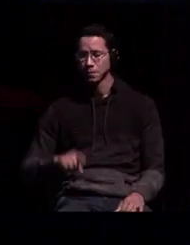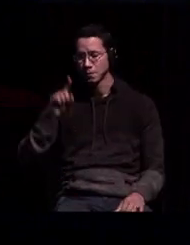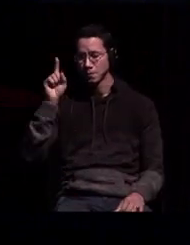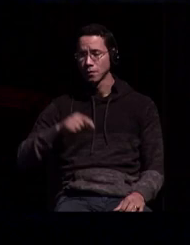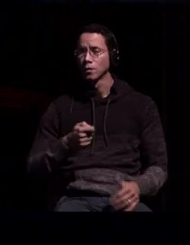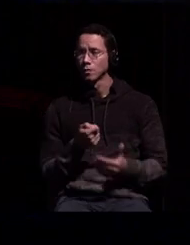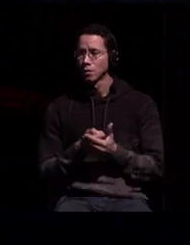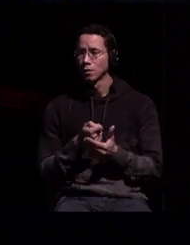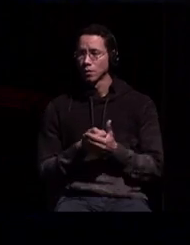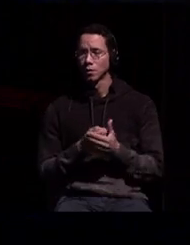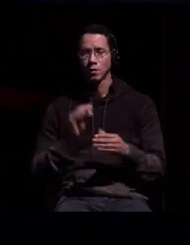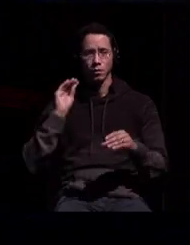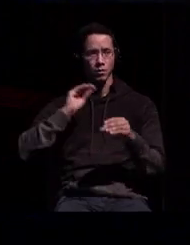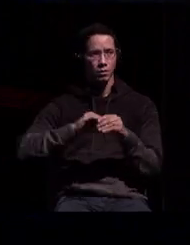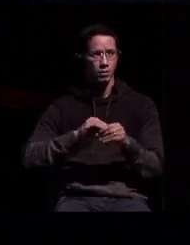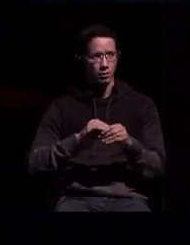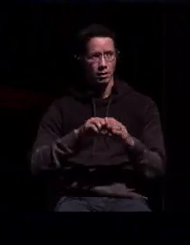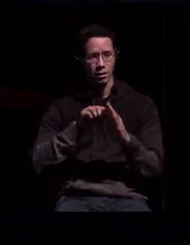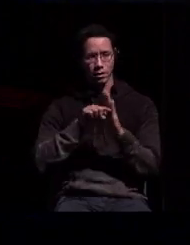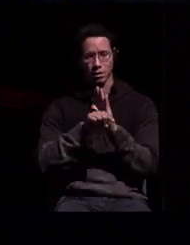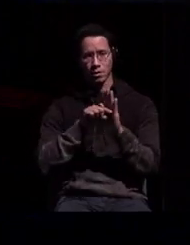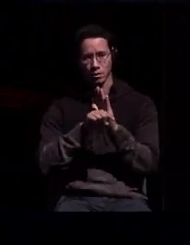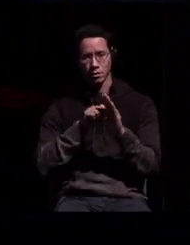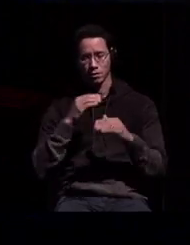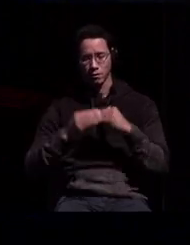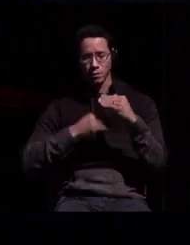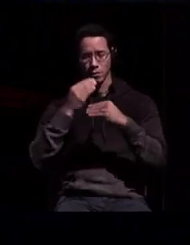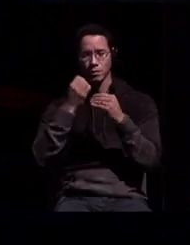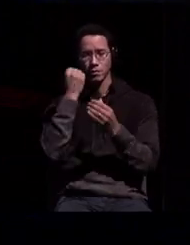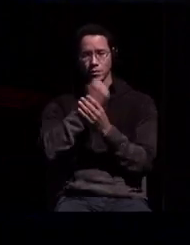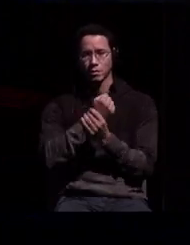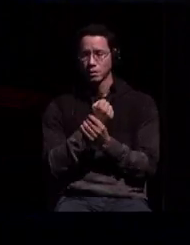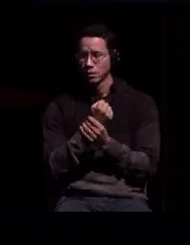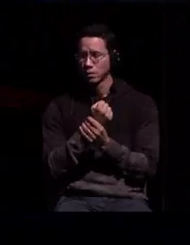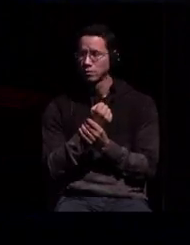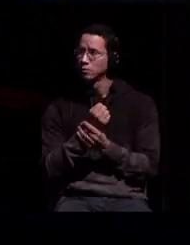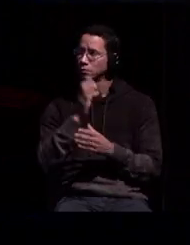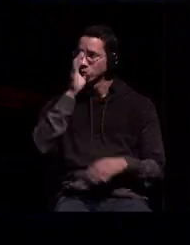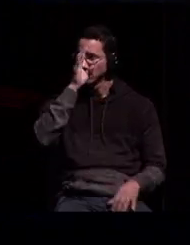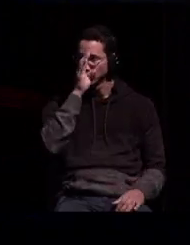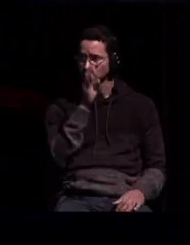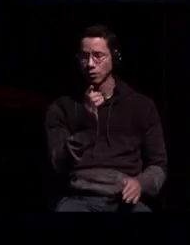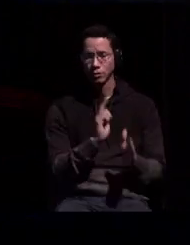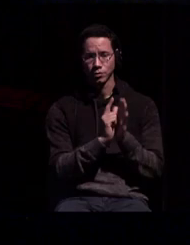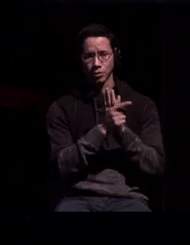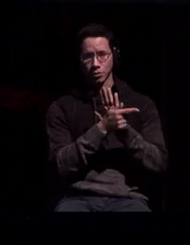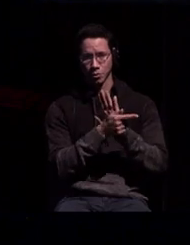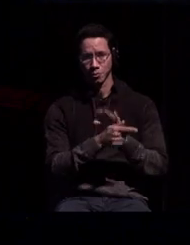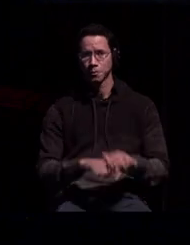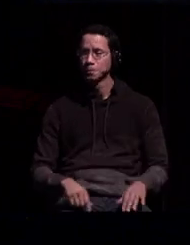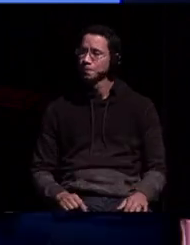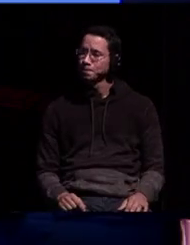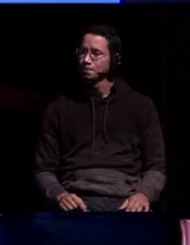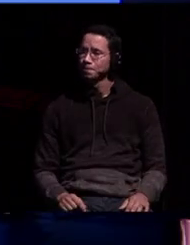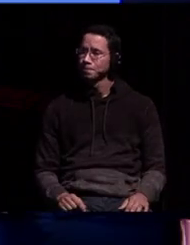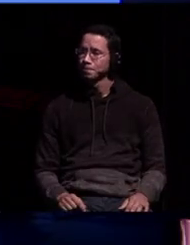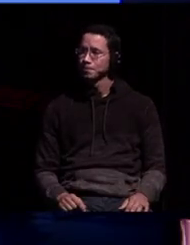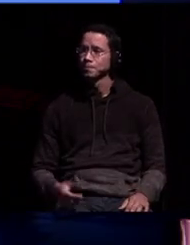that sustainable development analysis based on gender. Once this is clear we can talk about